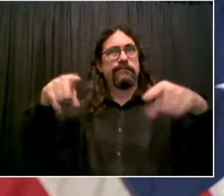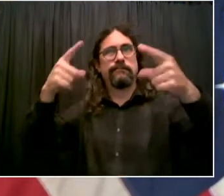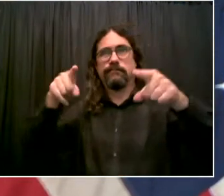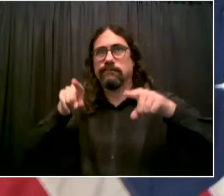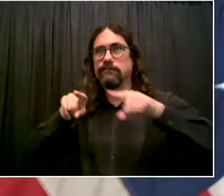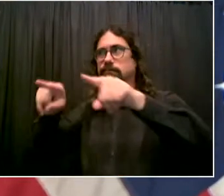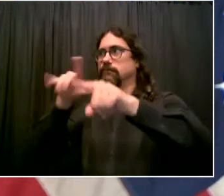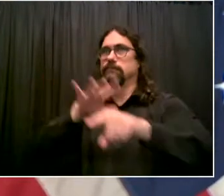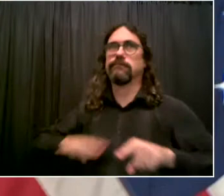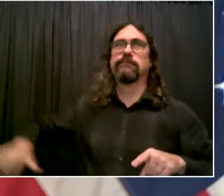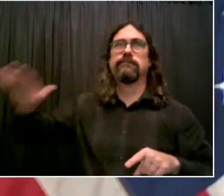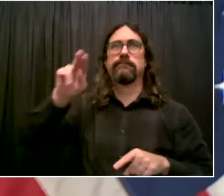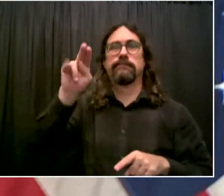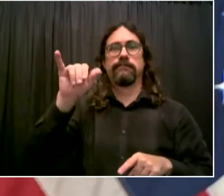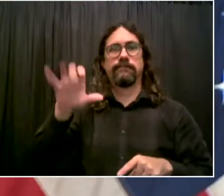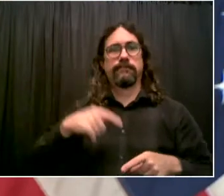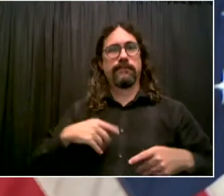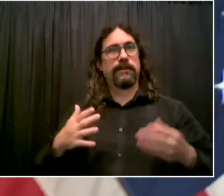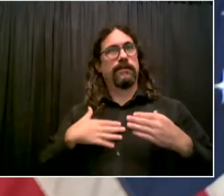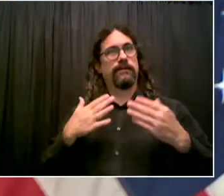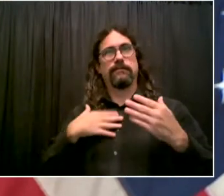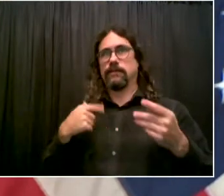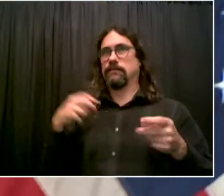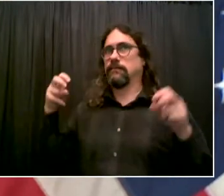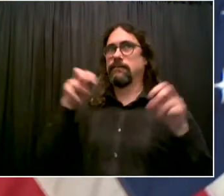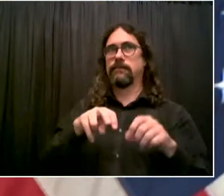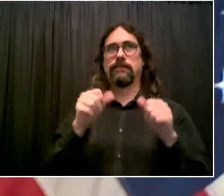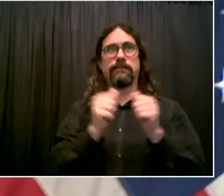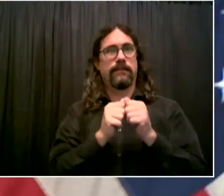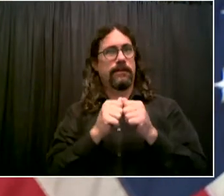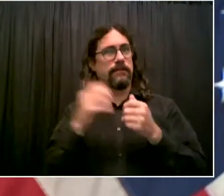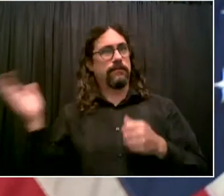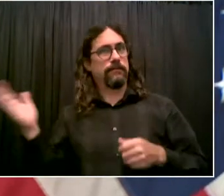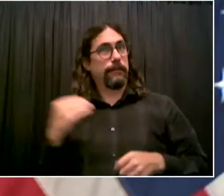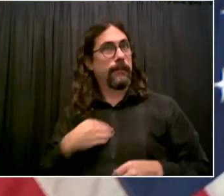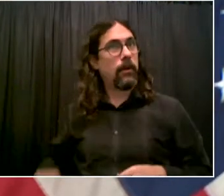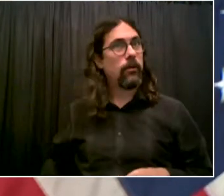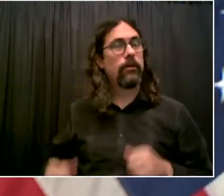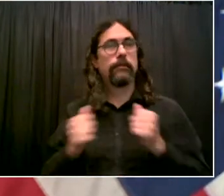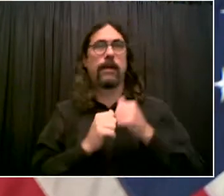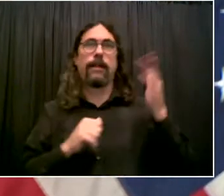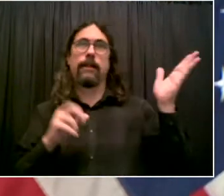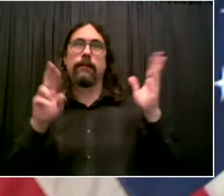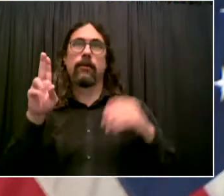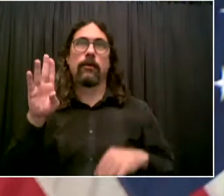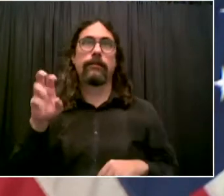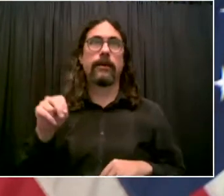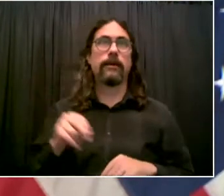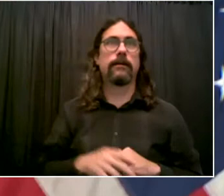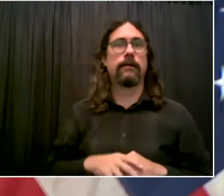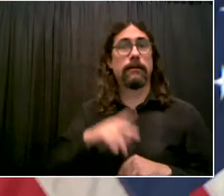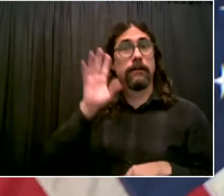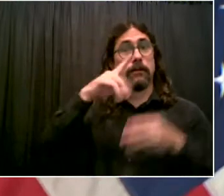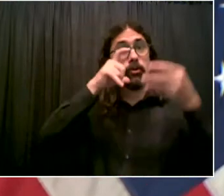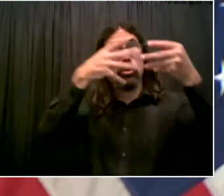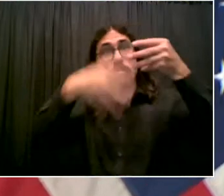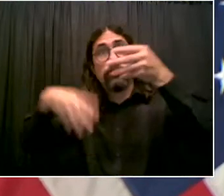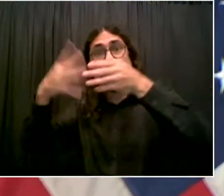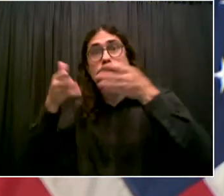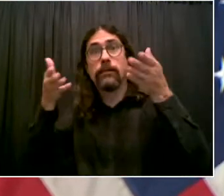PERFORMANCES THAT HAVE EVER HAPPENED HERE IN NEW YORK CITY. IT IS MY PLEASURE TO JOIN